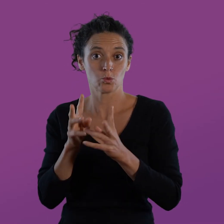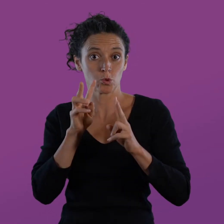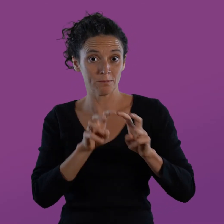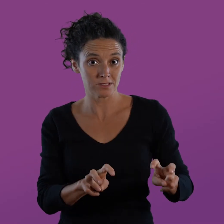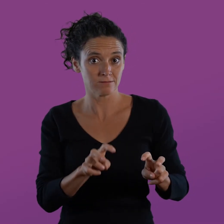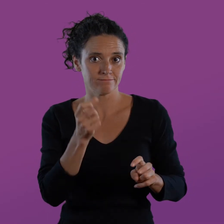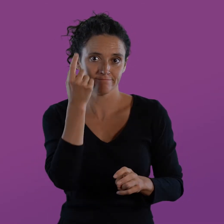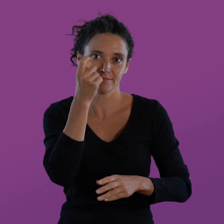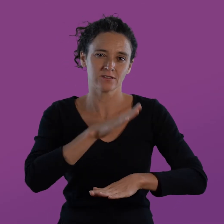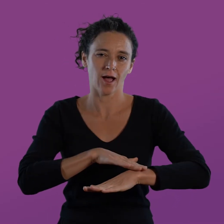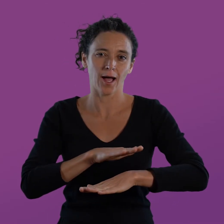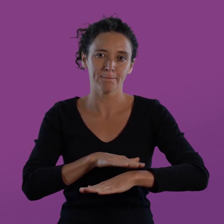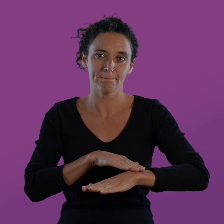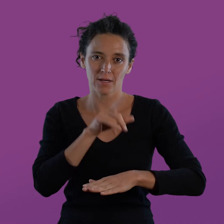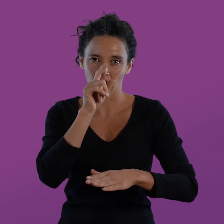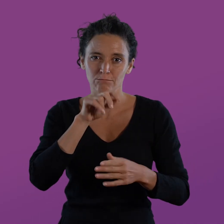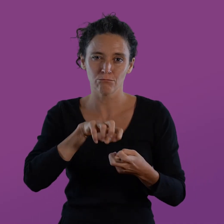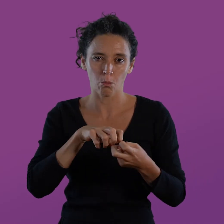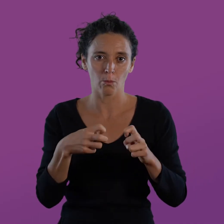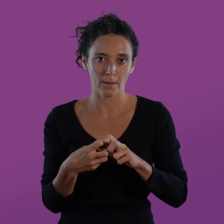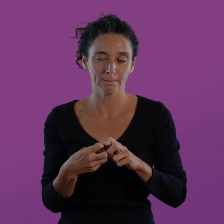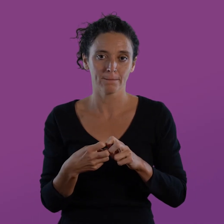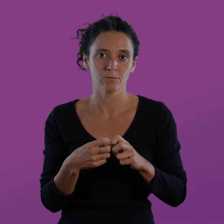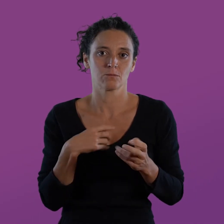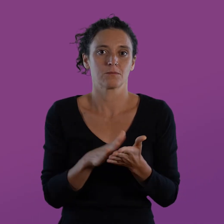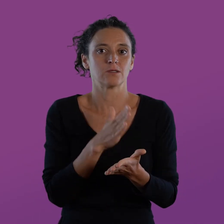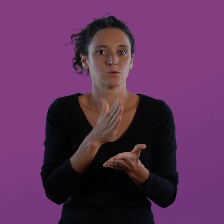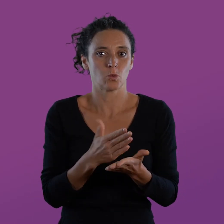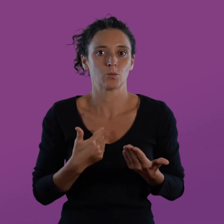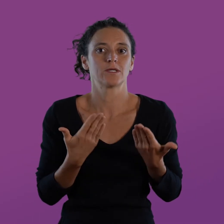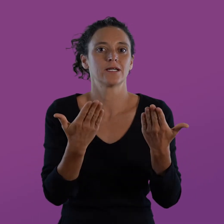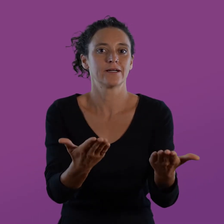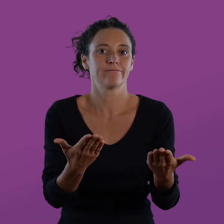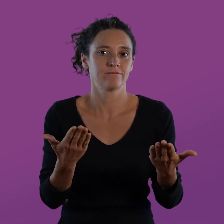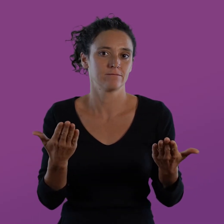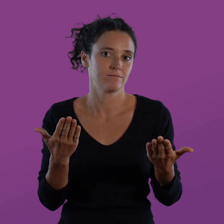The Royal Commission recognises that time limits can create additional barriers to inclusion.